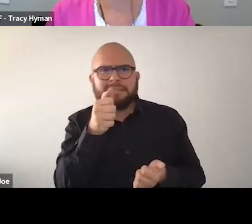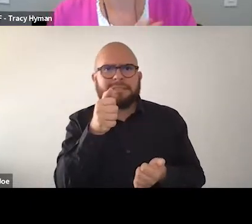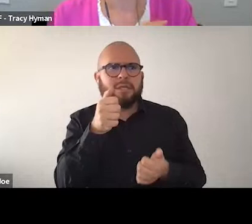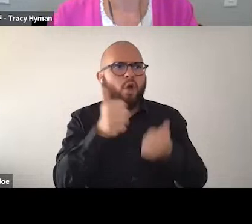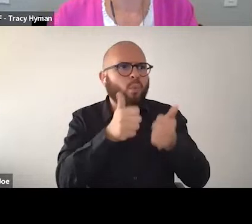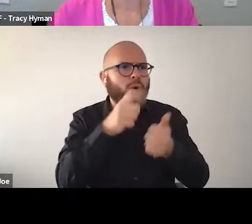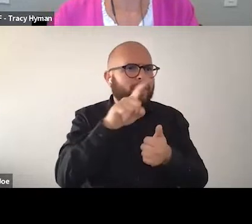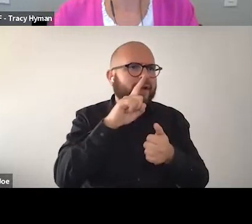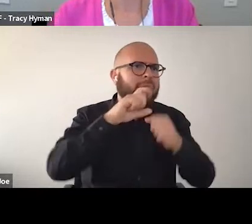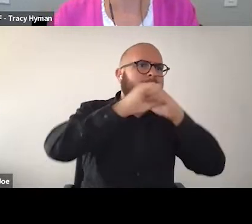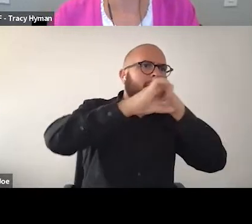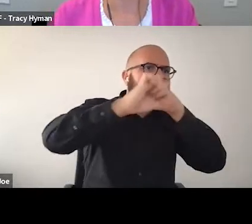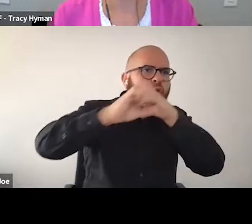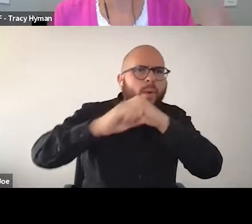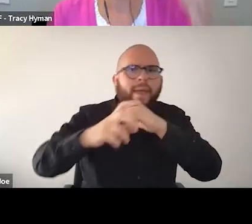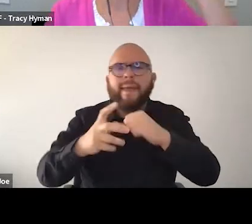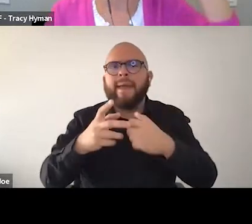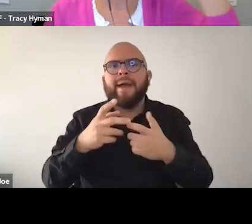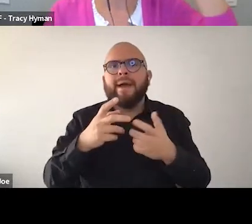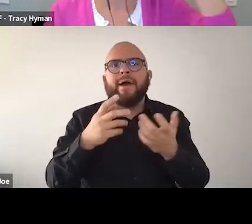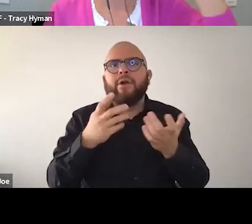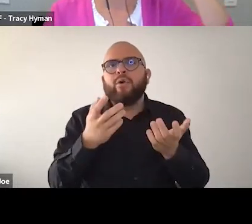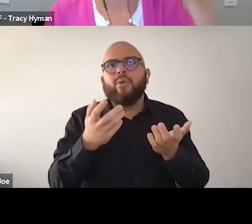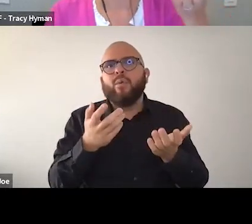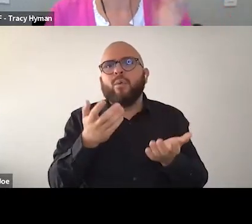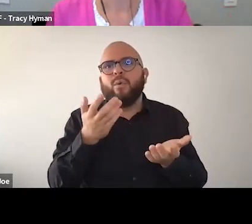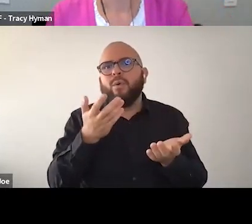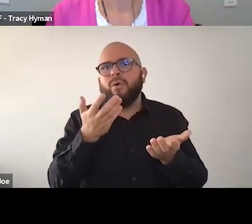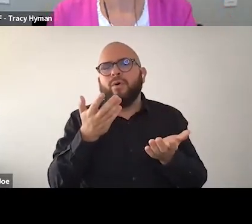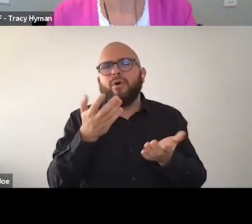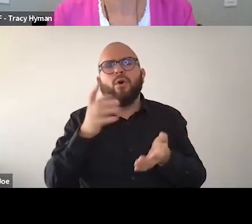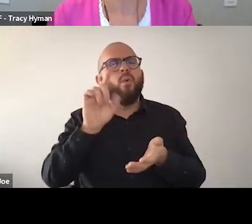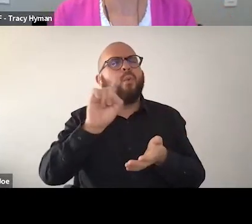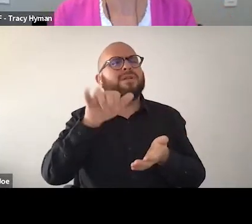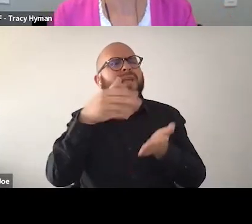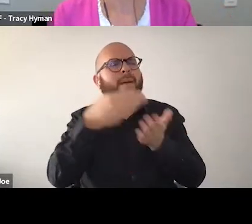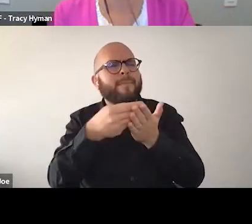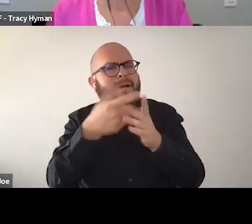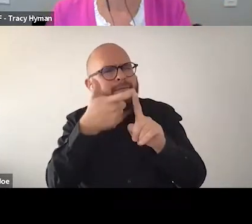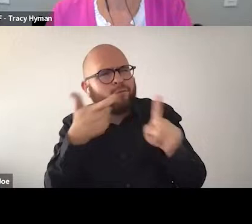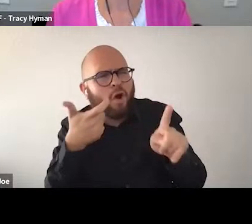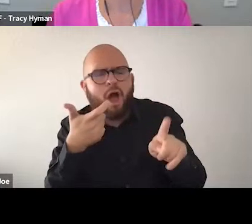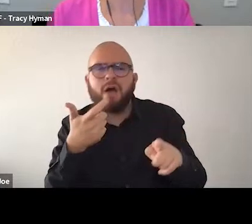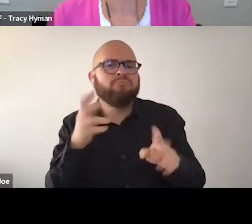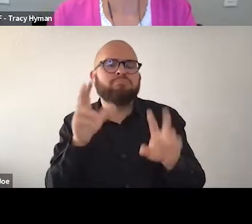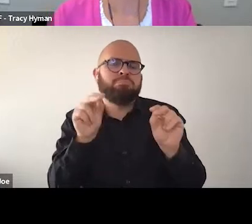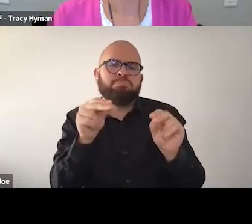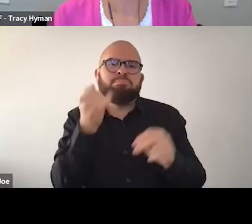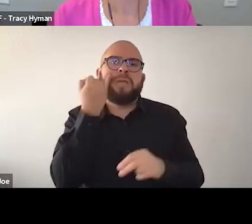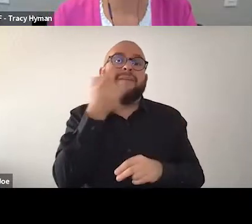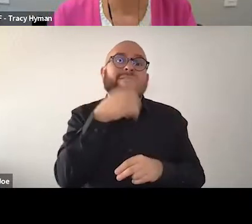or have no indication of what funds might be coming if they use it you have what the flat rate will be.